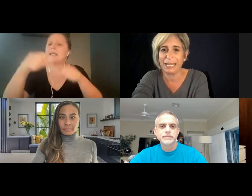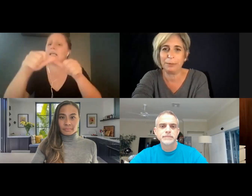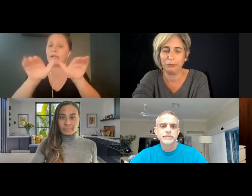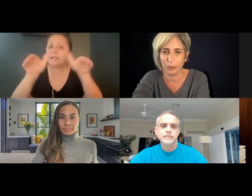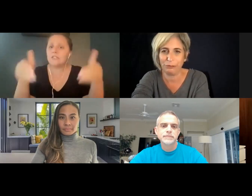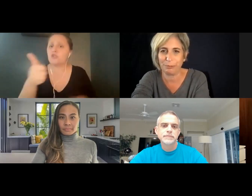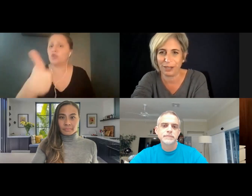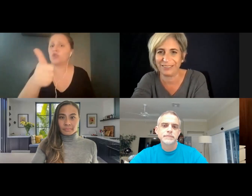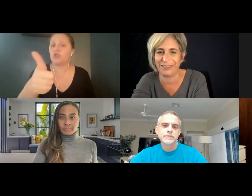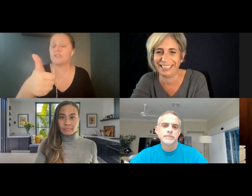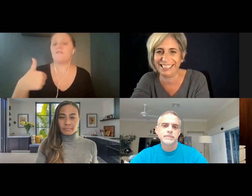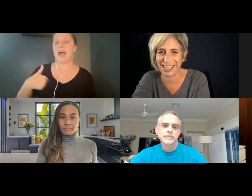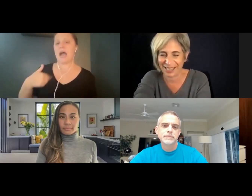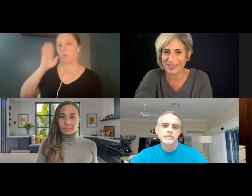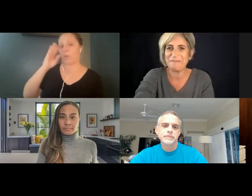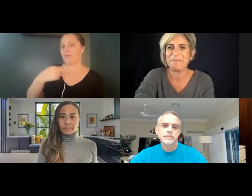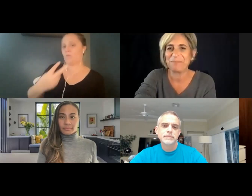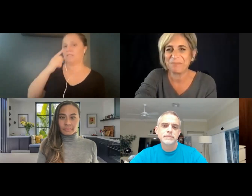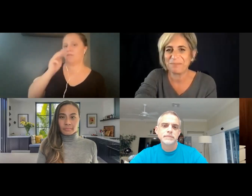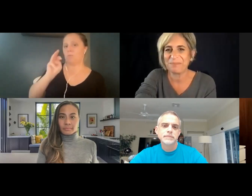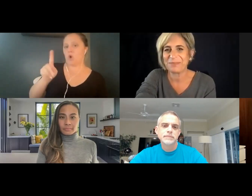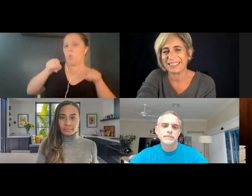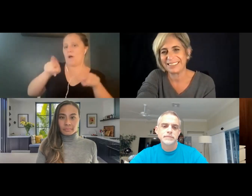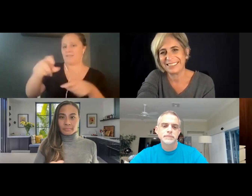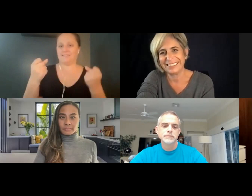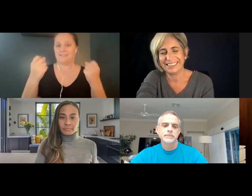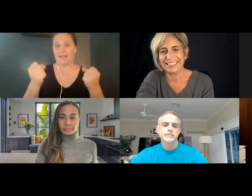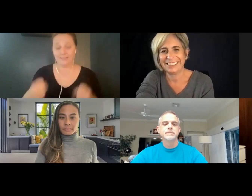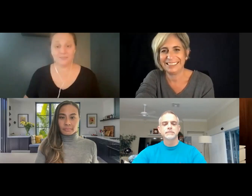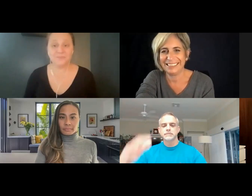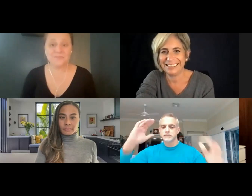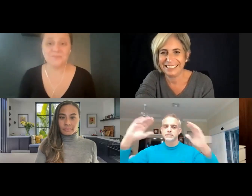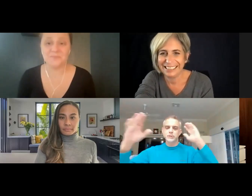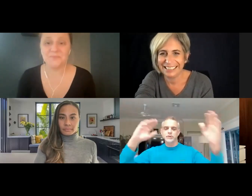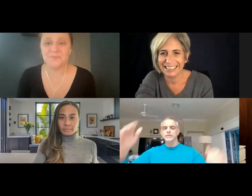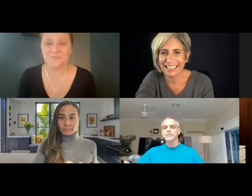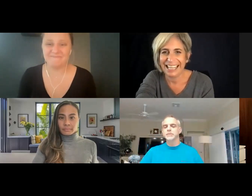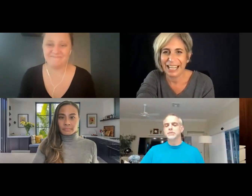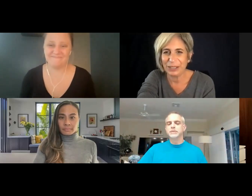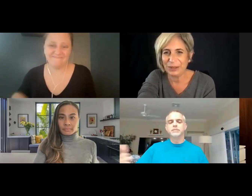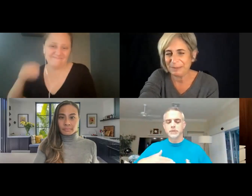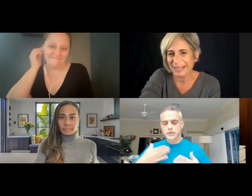privilege of being able to voice for Mark while he signs